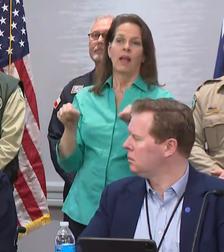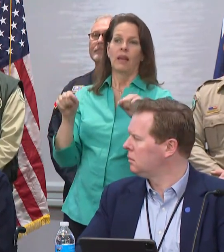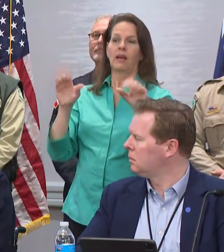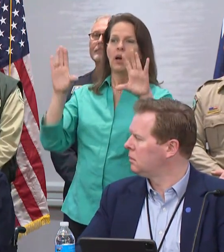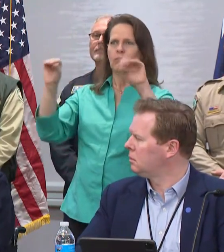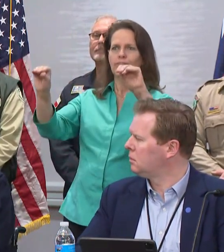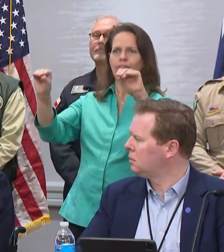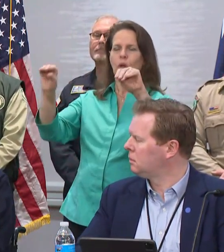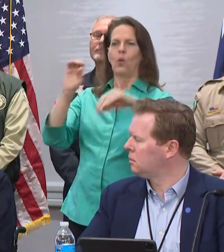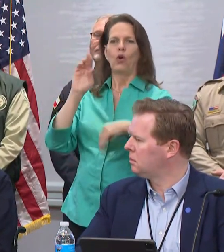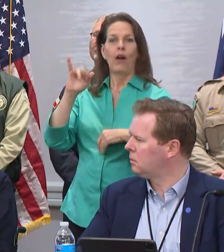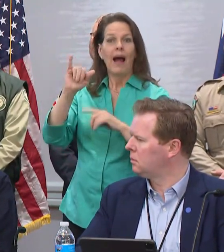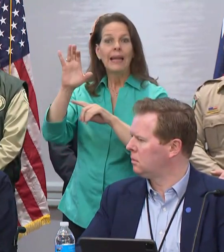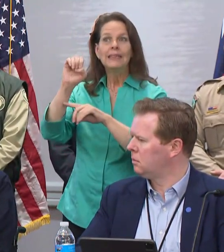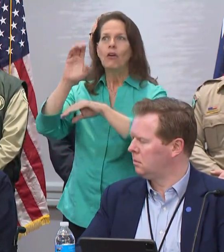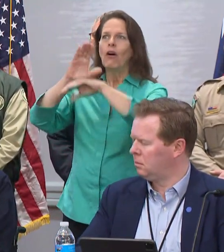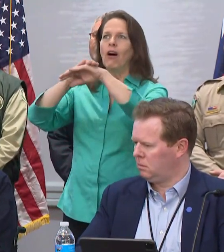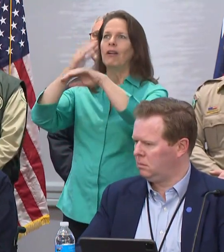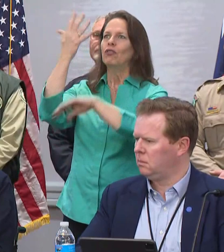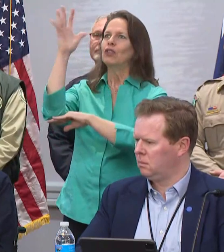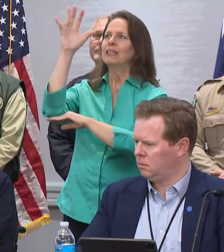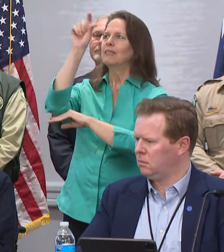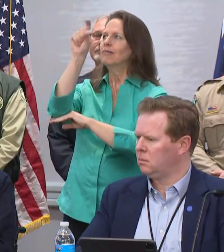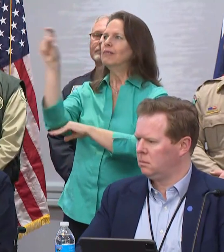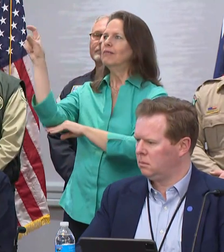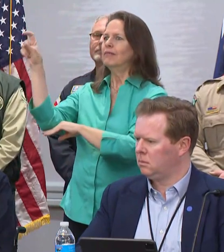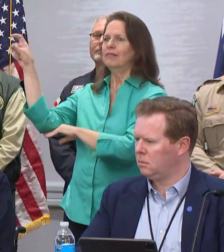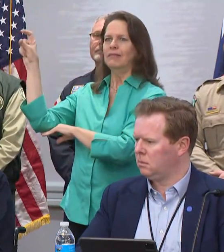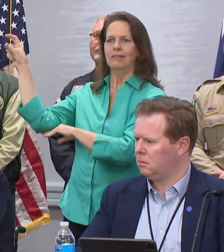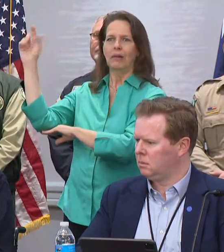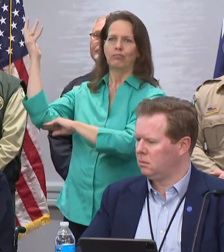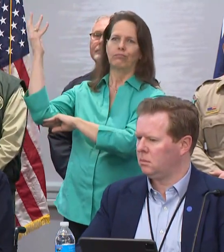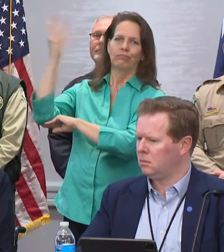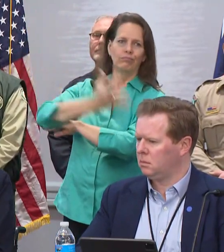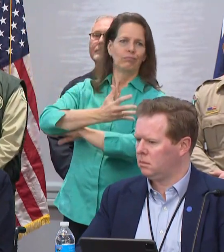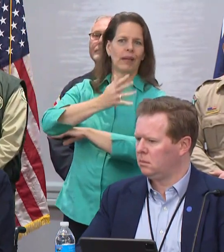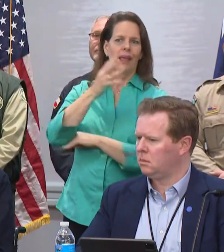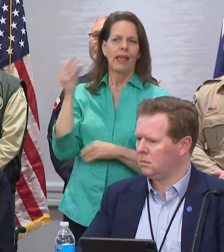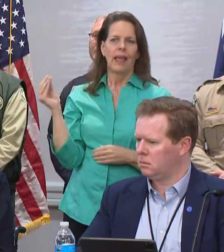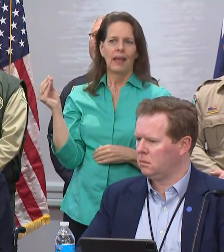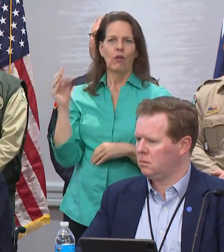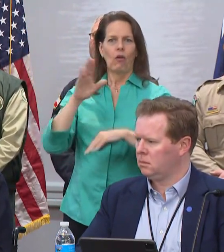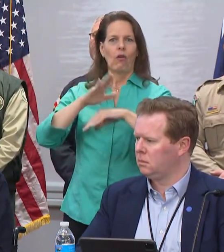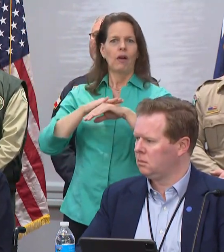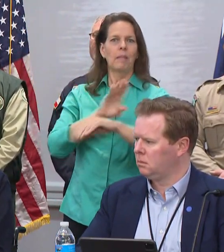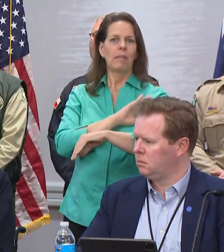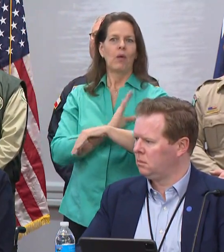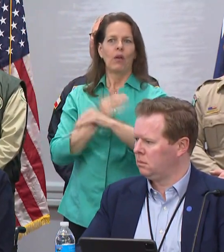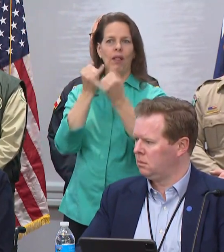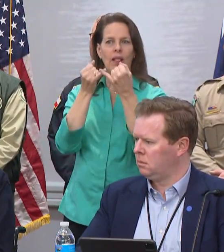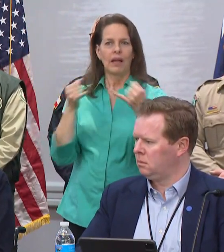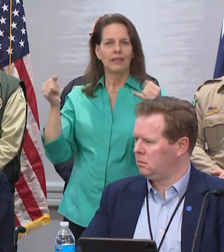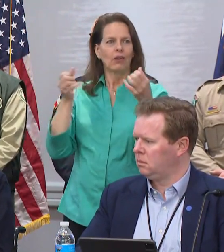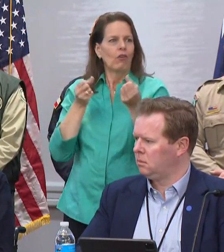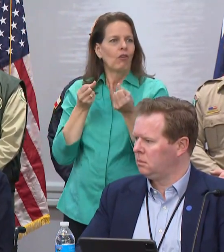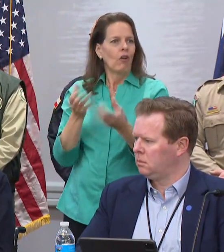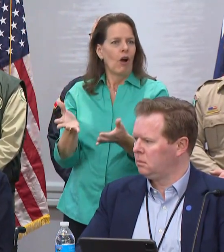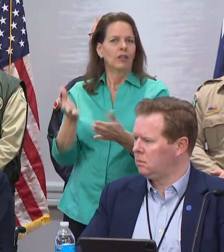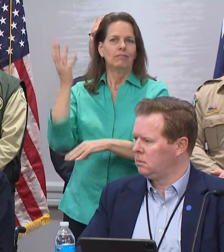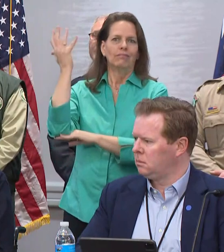or it could be ice on trees that causes a tree to fall and on power lines and cause the power line to go down.